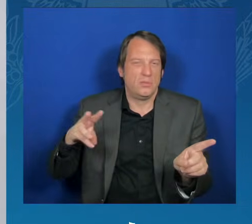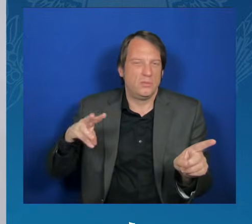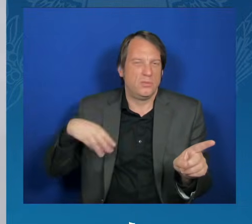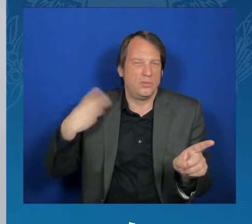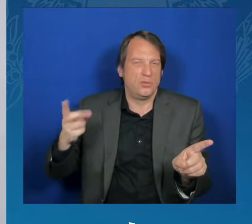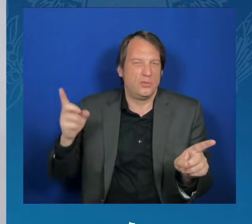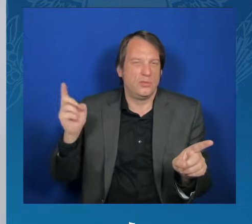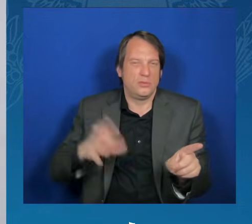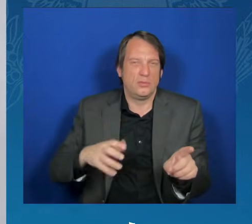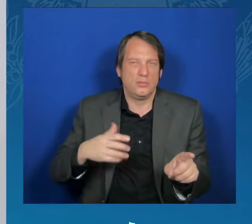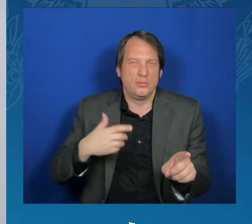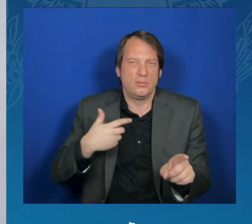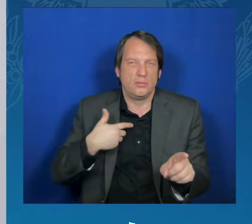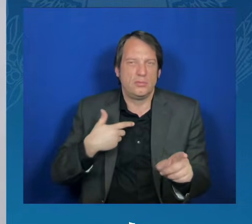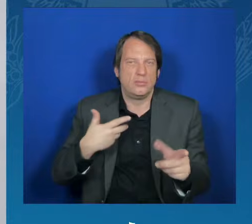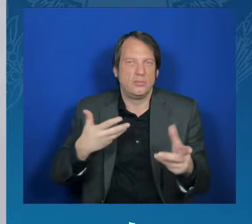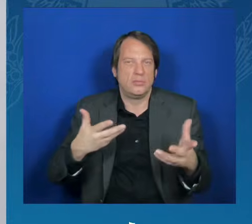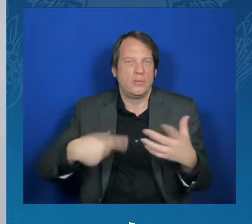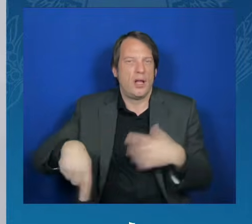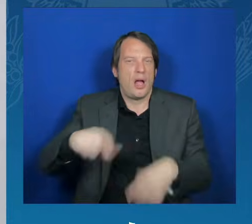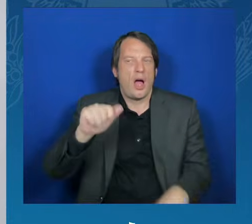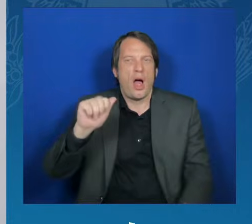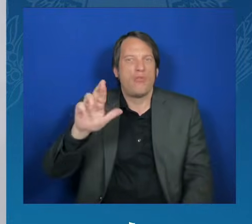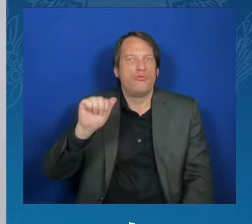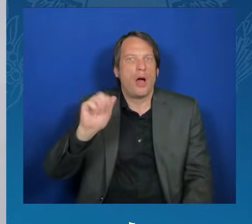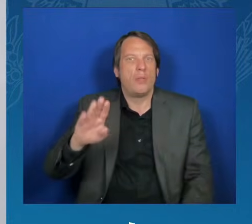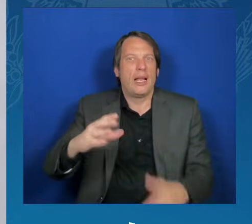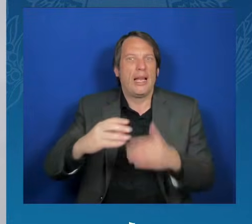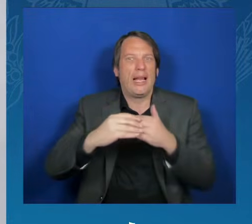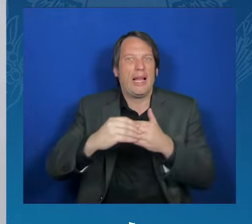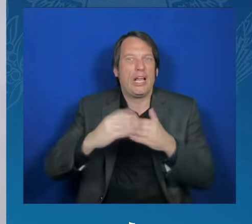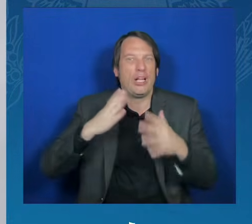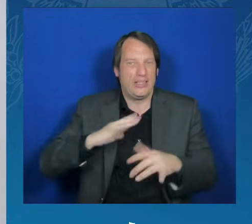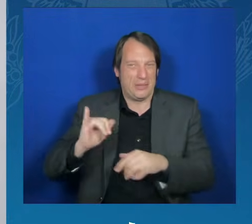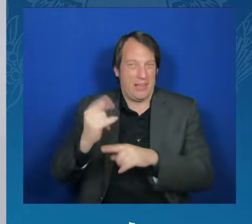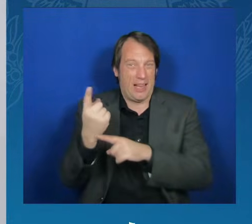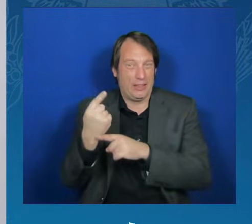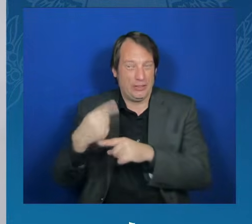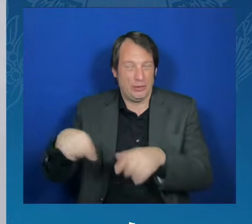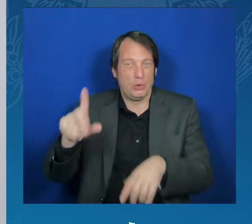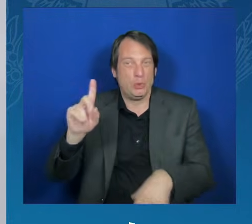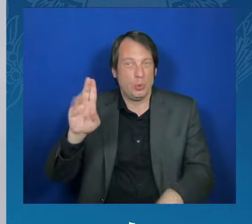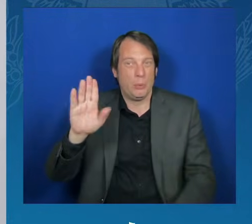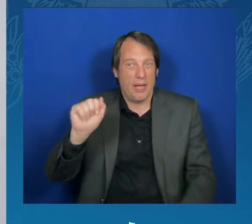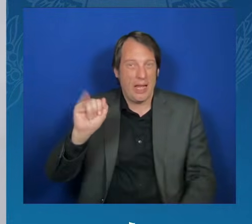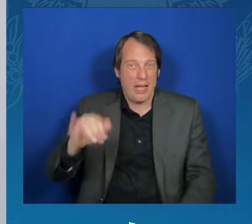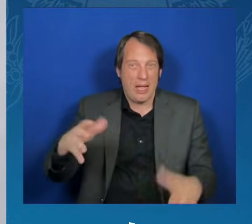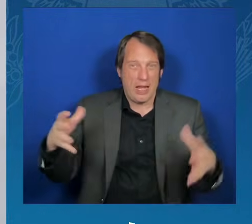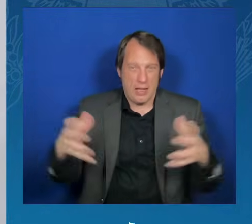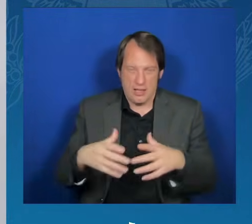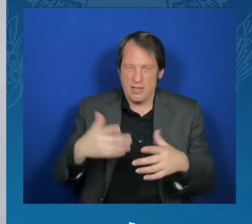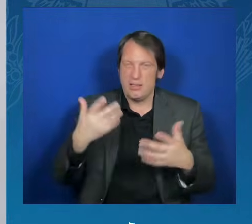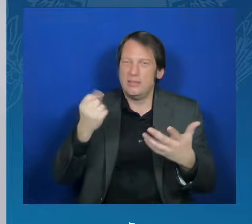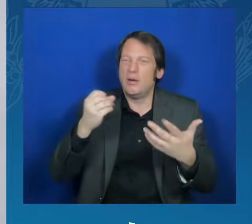And the work that will happen among nations to help with these ultimate goals